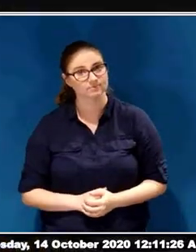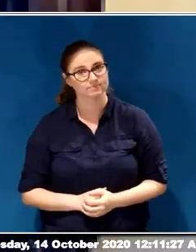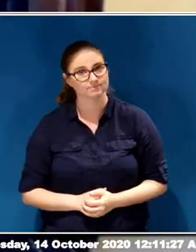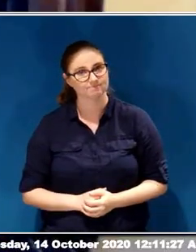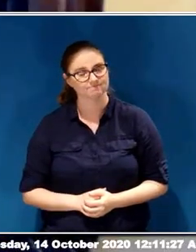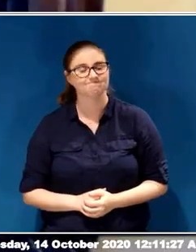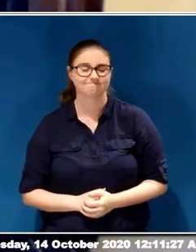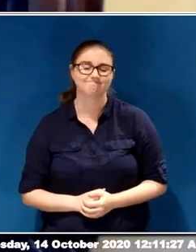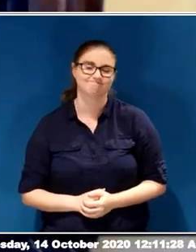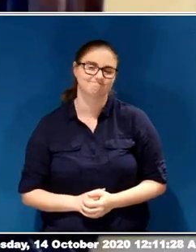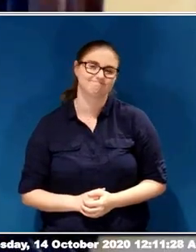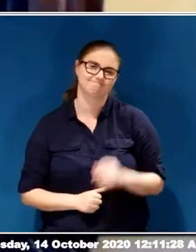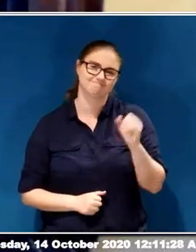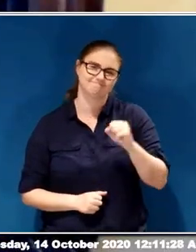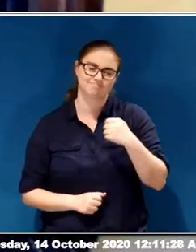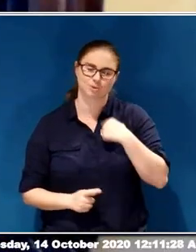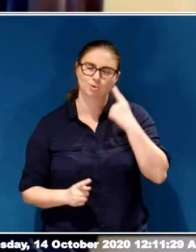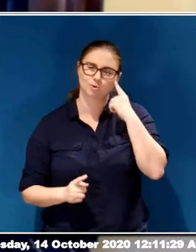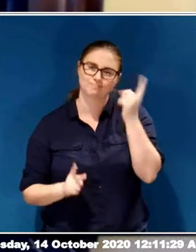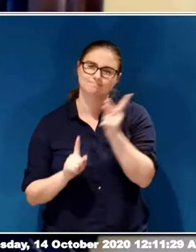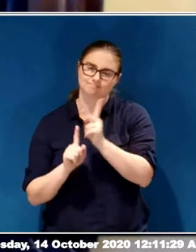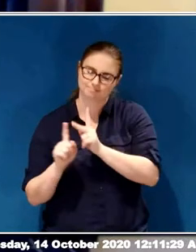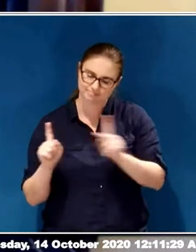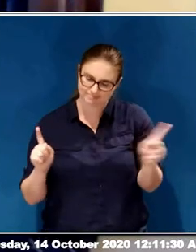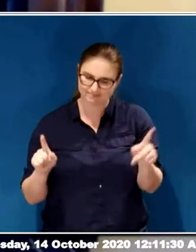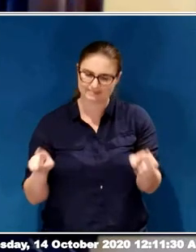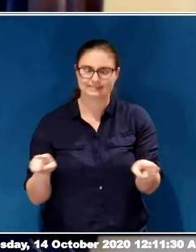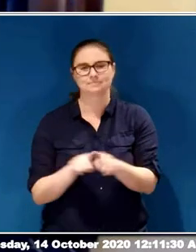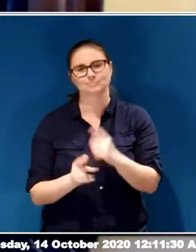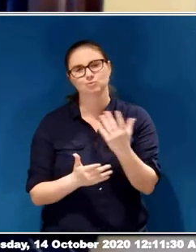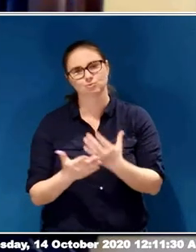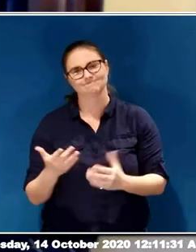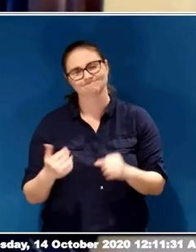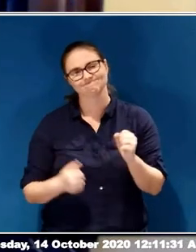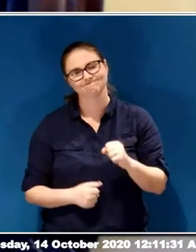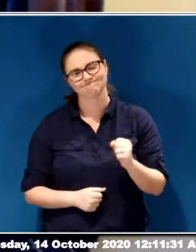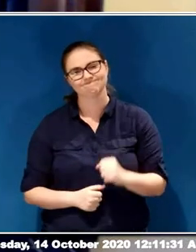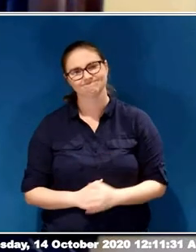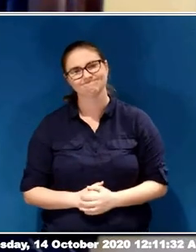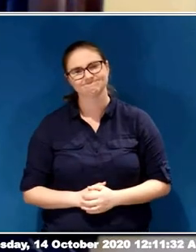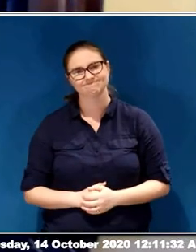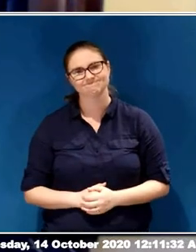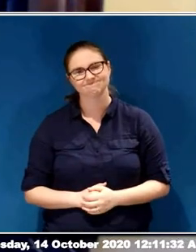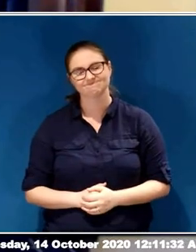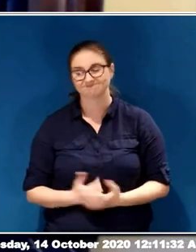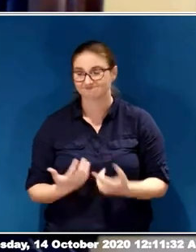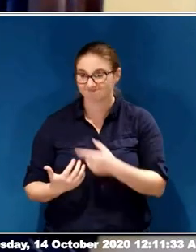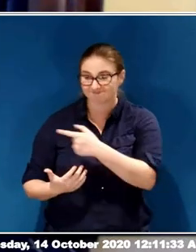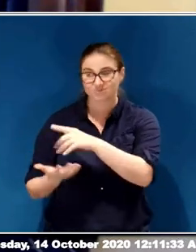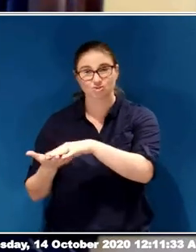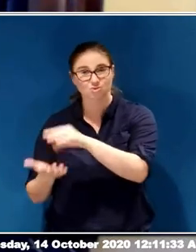For the students and families that we have heard from this week, are, to me,